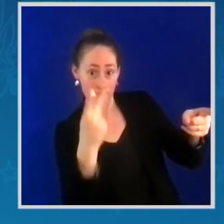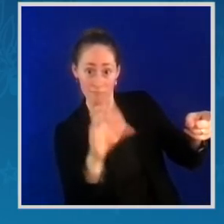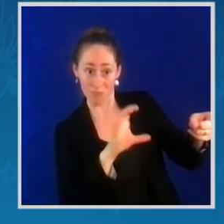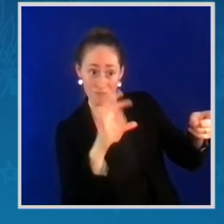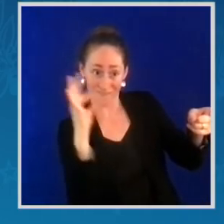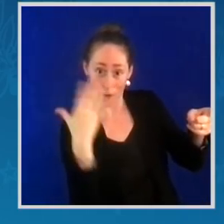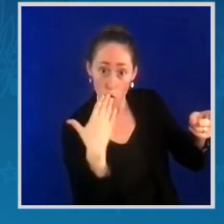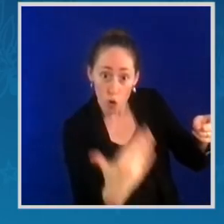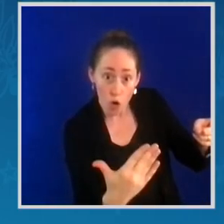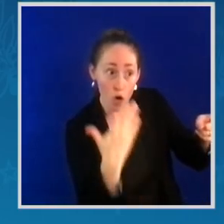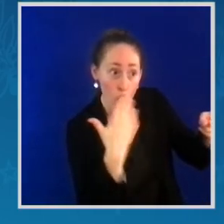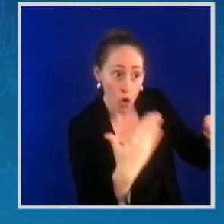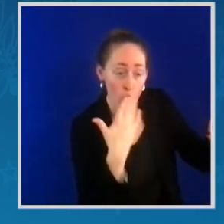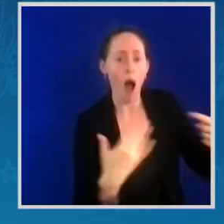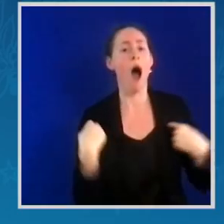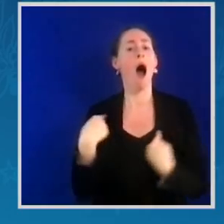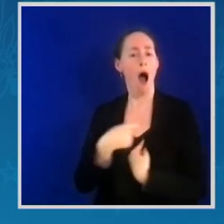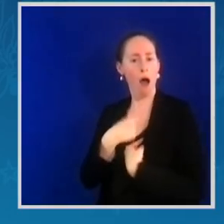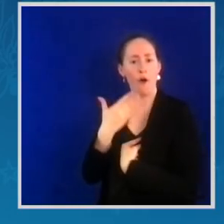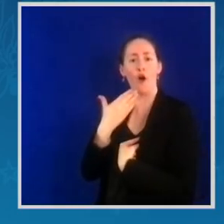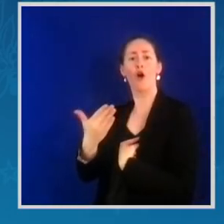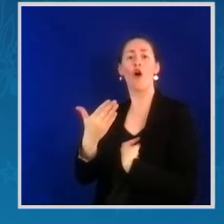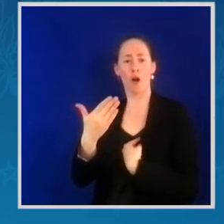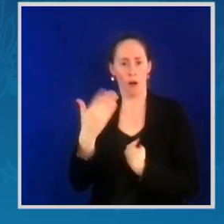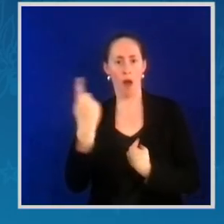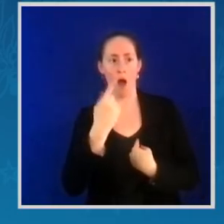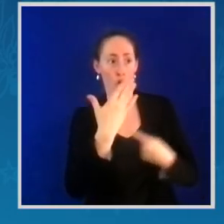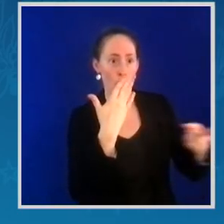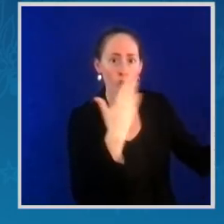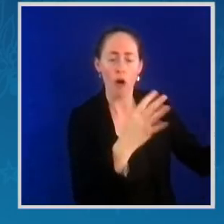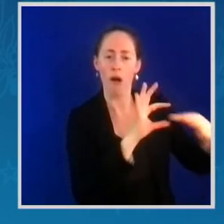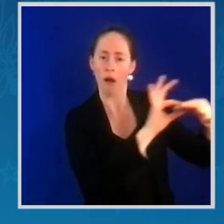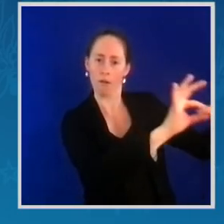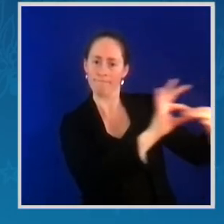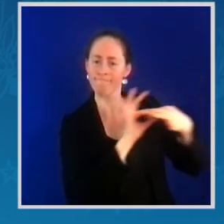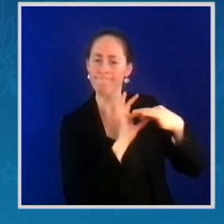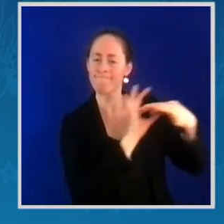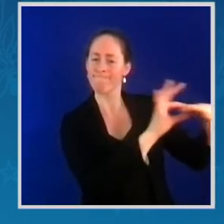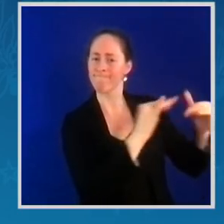I shared that OECD just recently announced that the United States